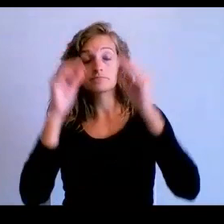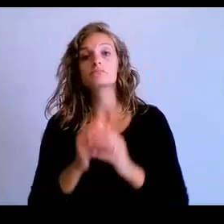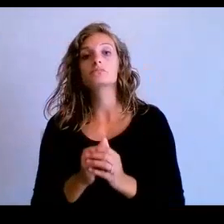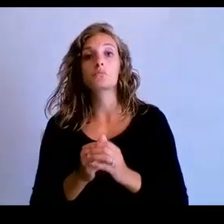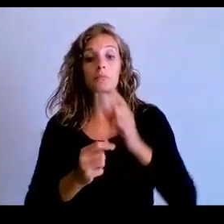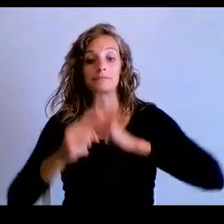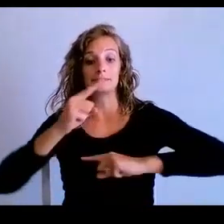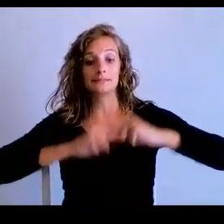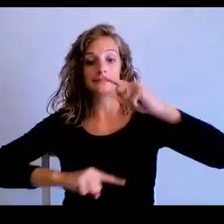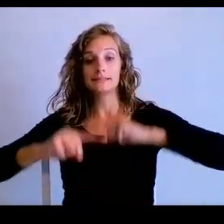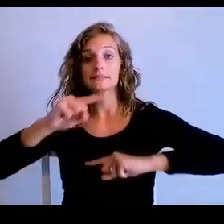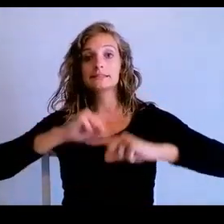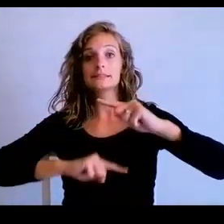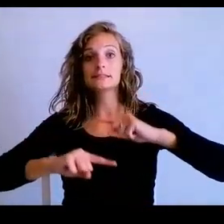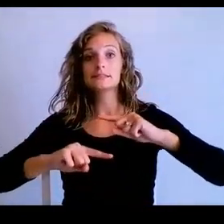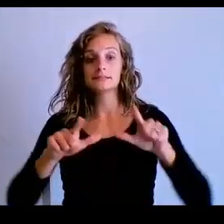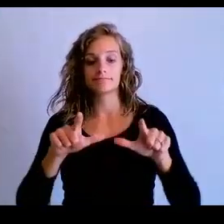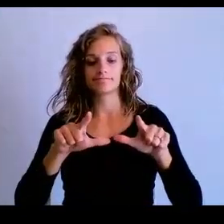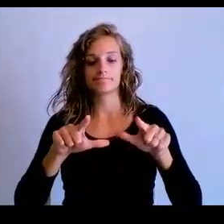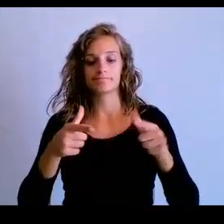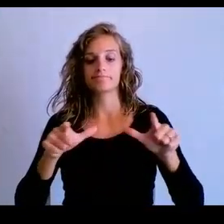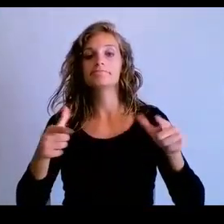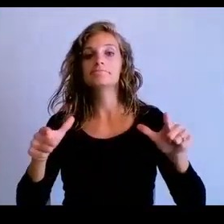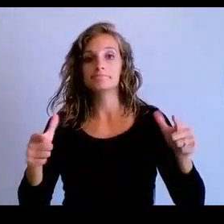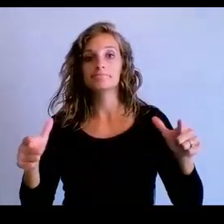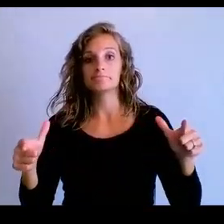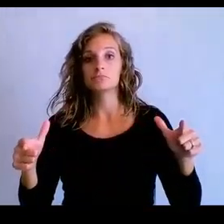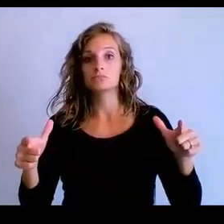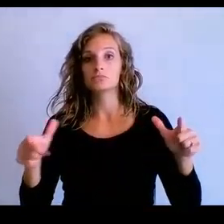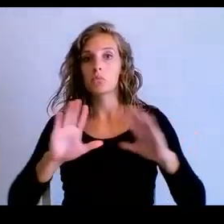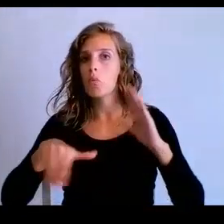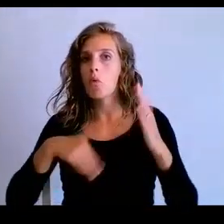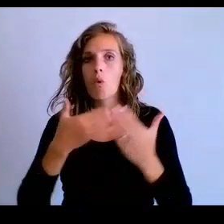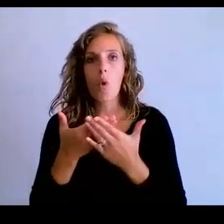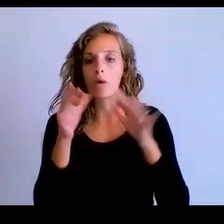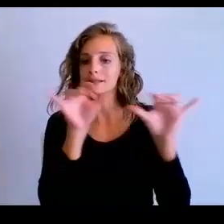are teach sign and language